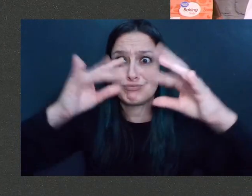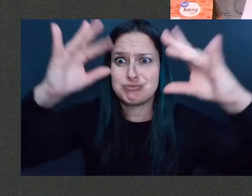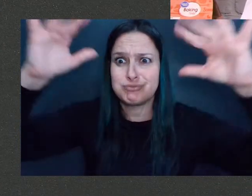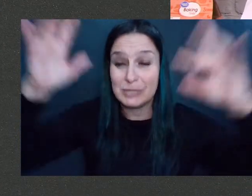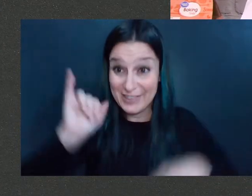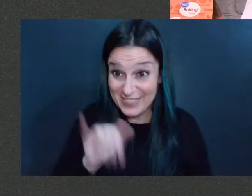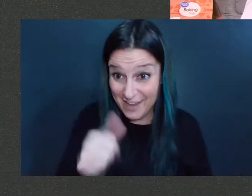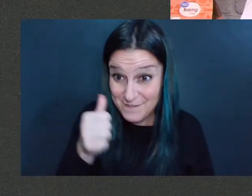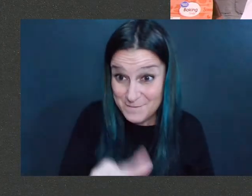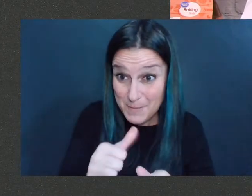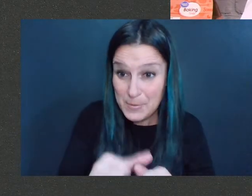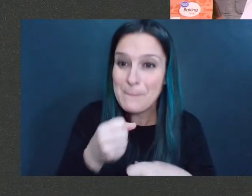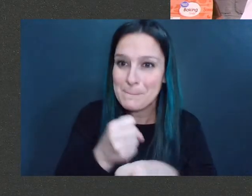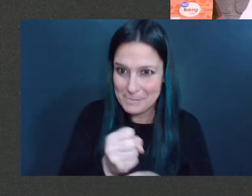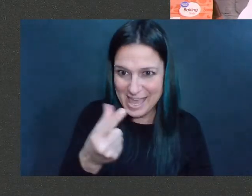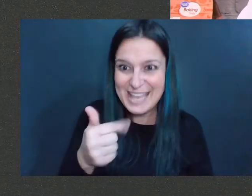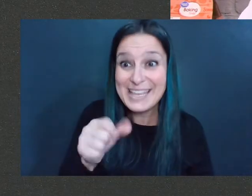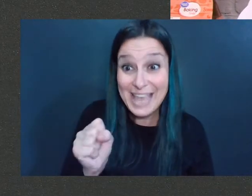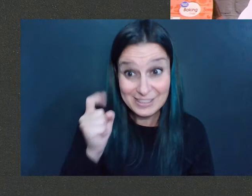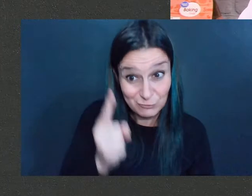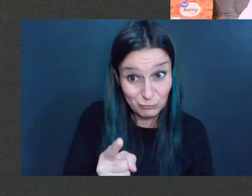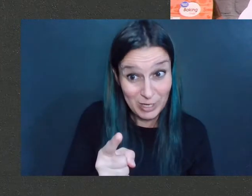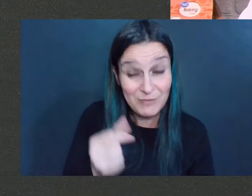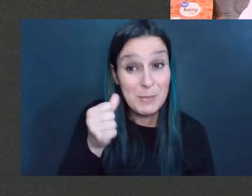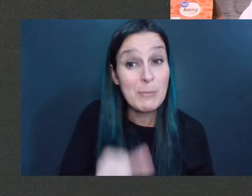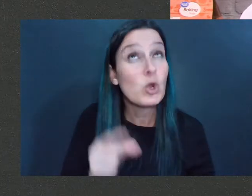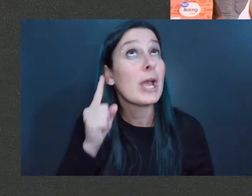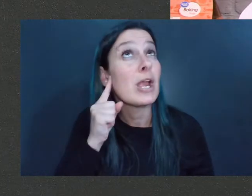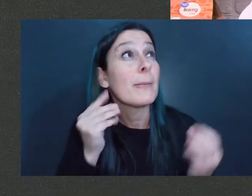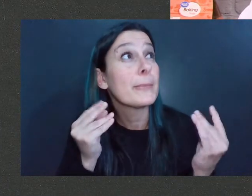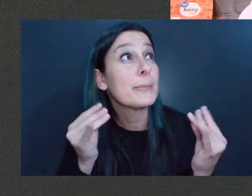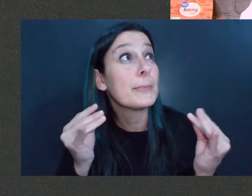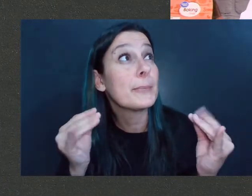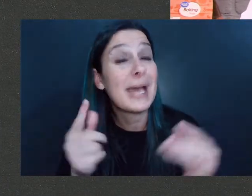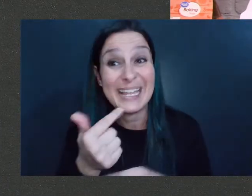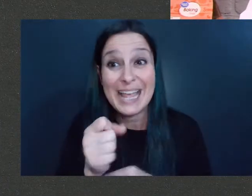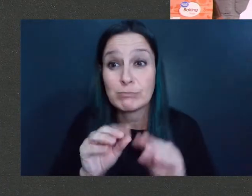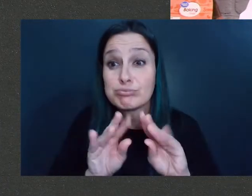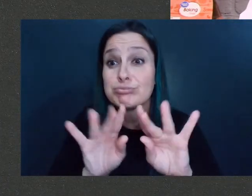Yep and it made a gas. Yeah, and you could hear the bubbles popping and the gas going up into the air.